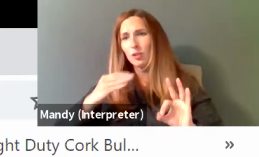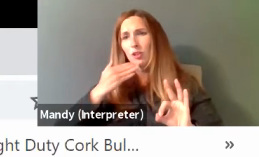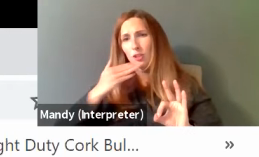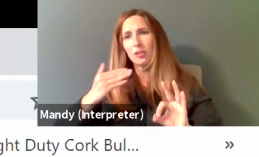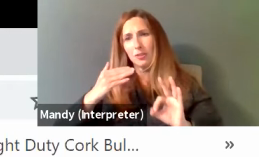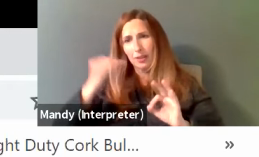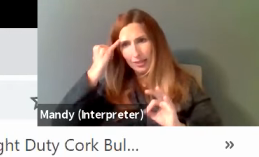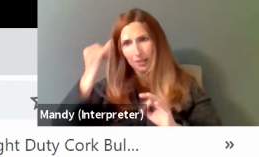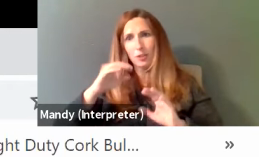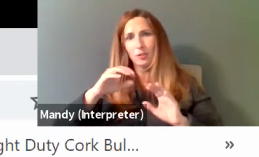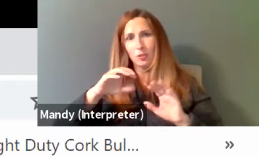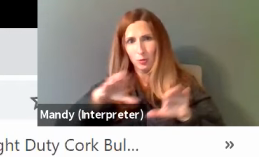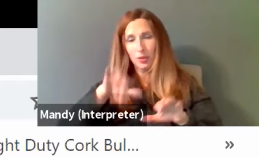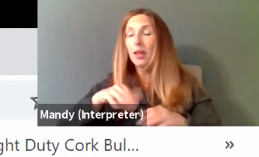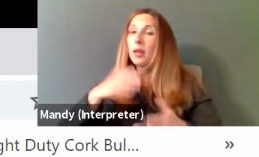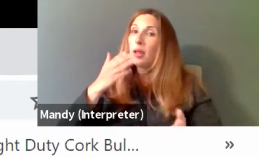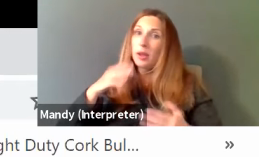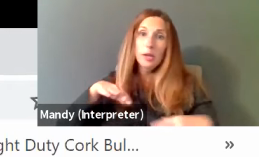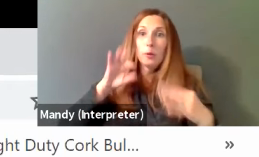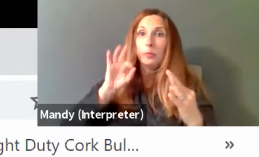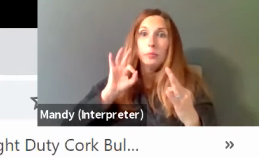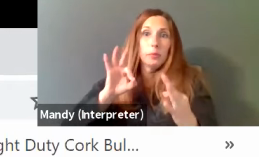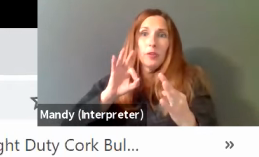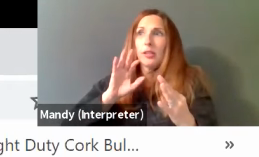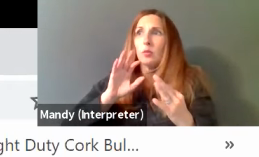Ideally your website might be in numerous languages